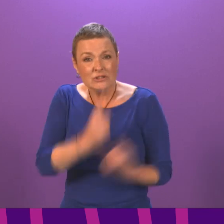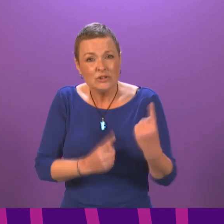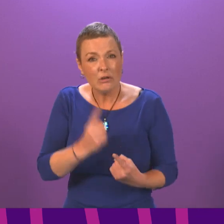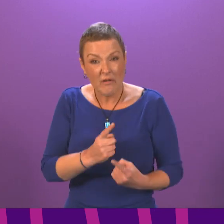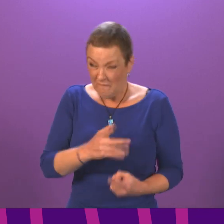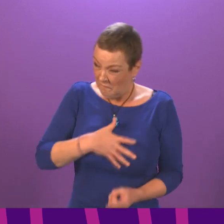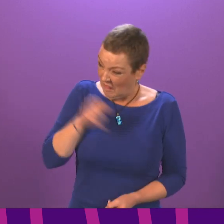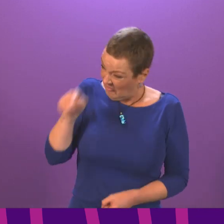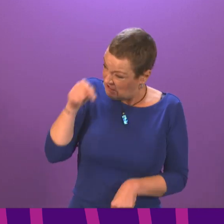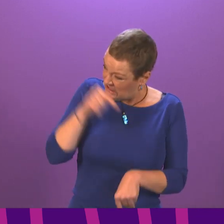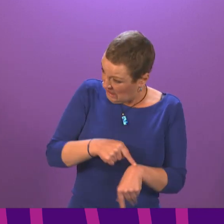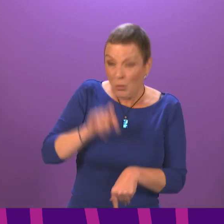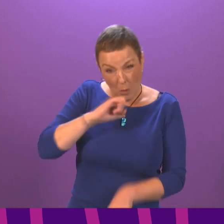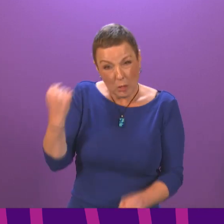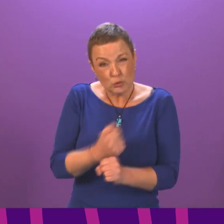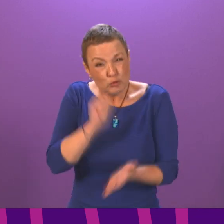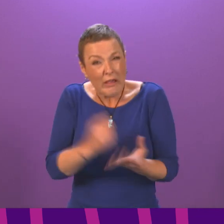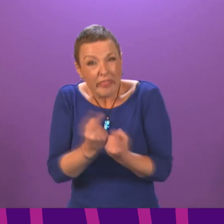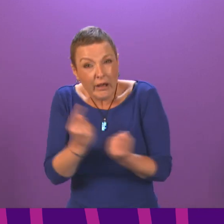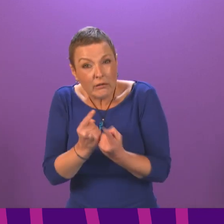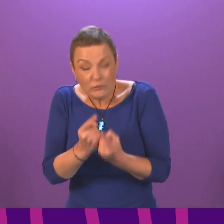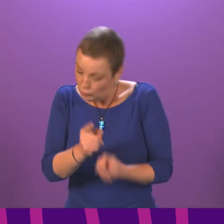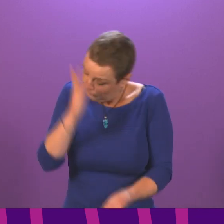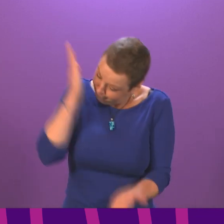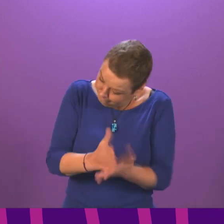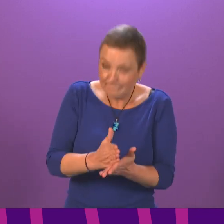this time the First Minister will move heaven and earth to honour that promise, and that